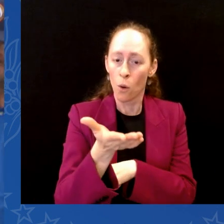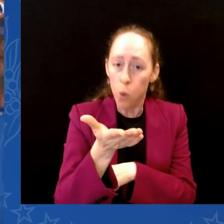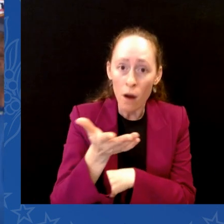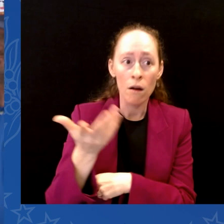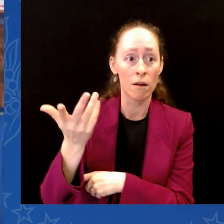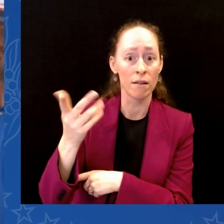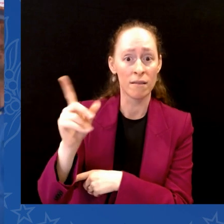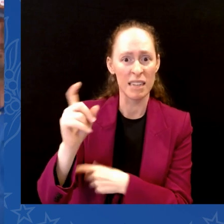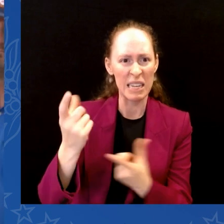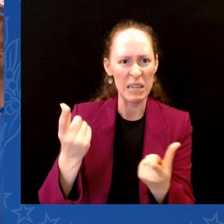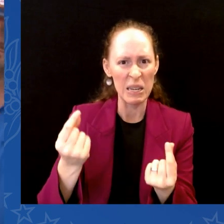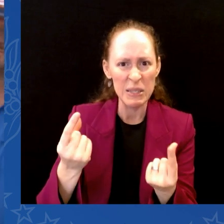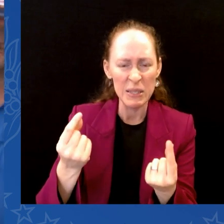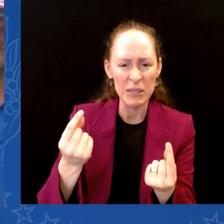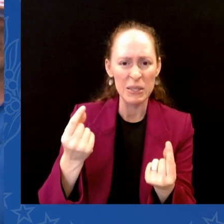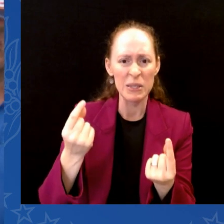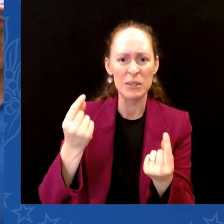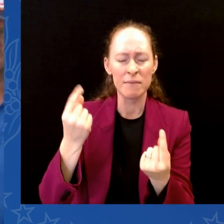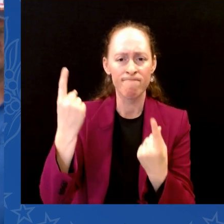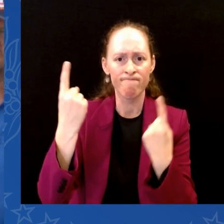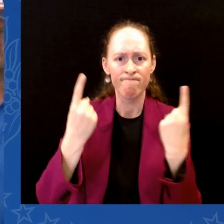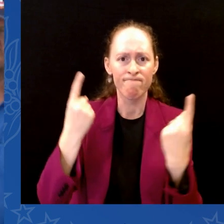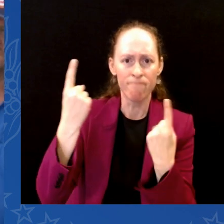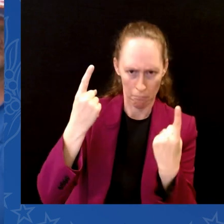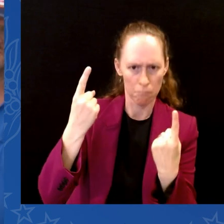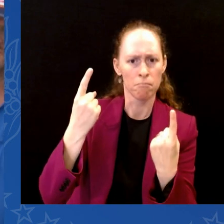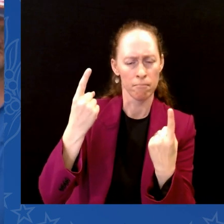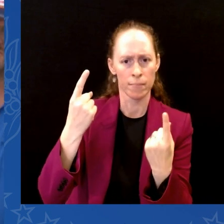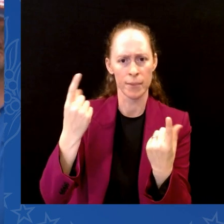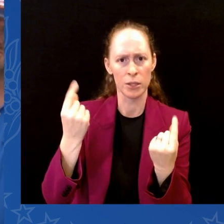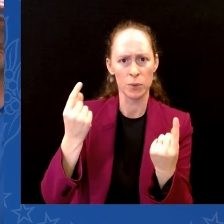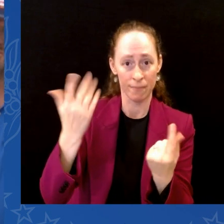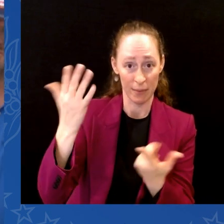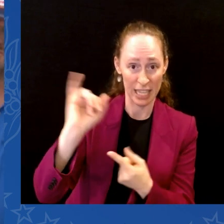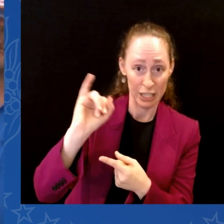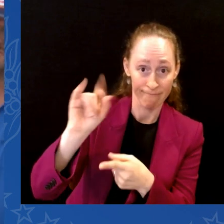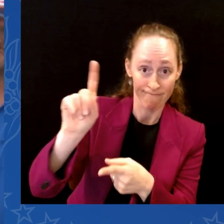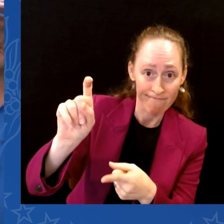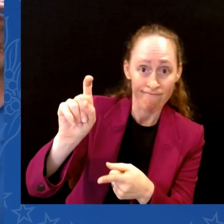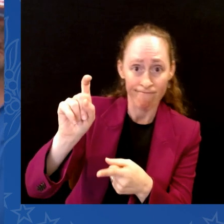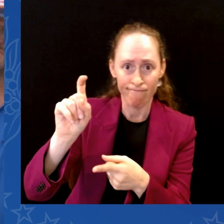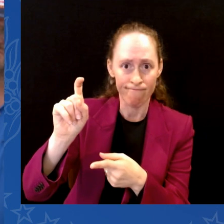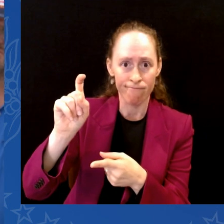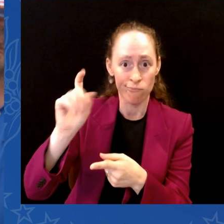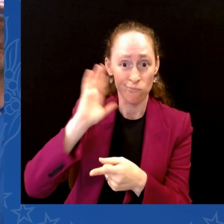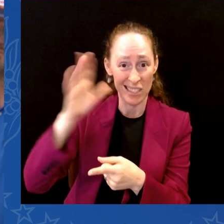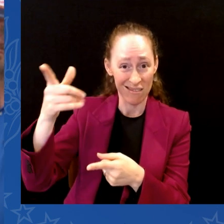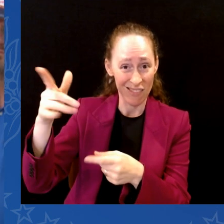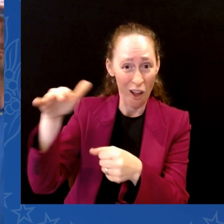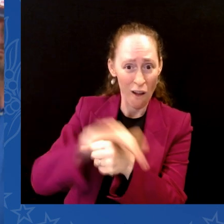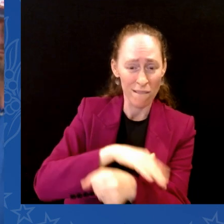So we're in a position -- some of the folks -- you're going to -- have lost their homes as well. And the question is if you have insurance